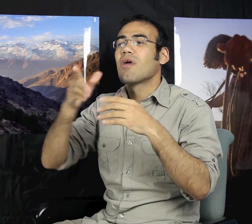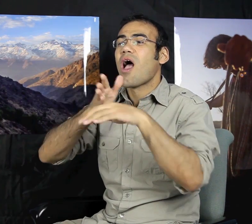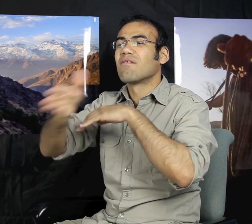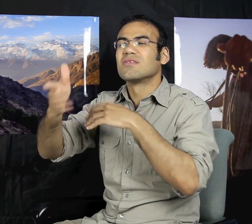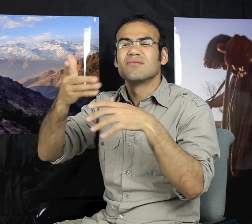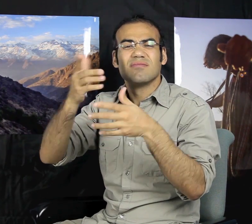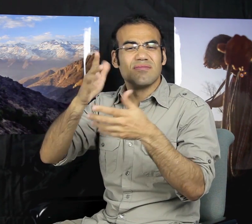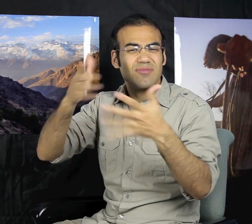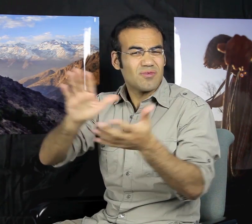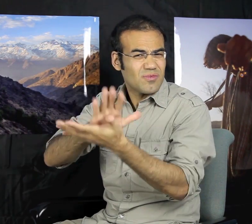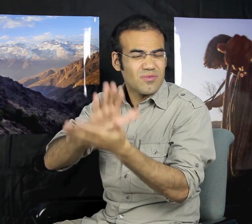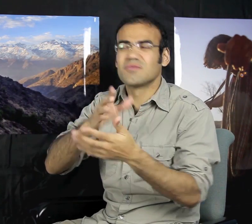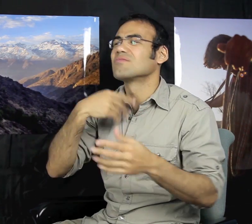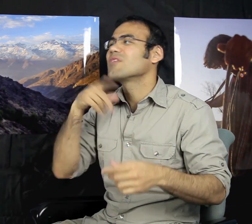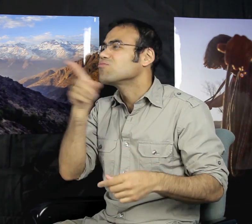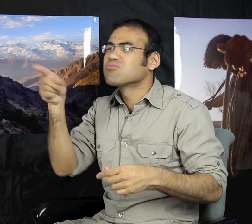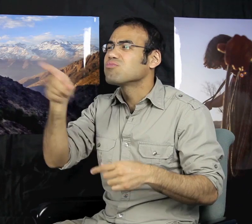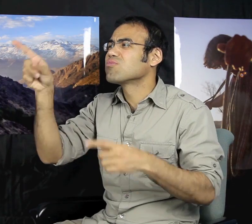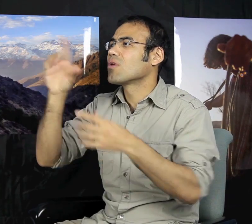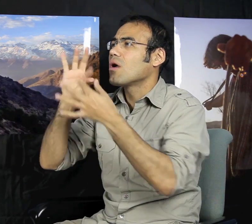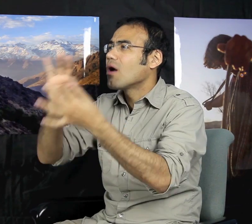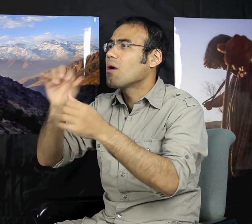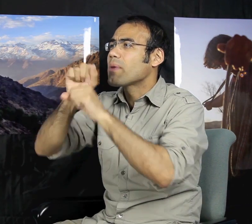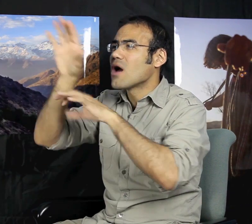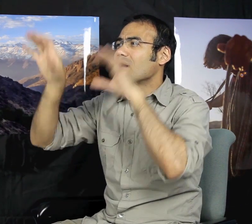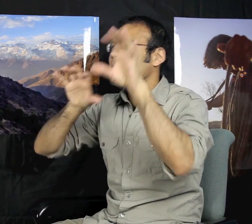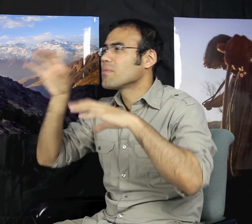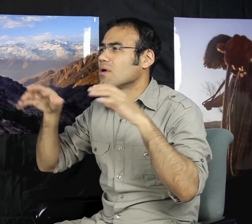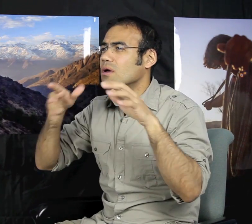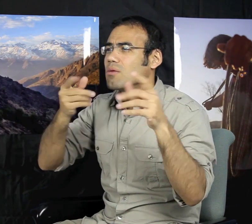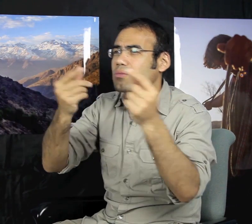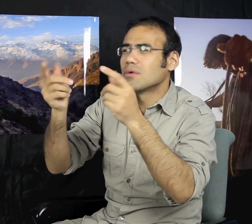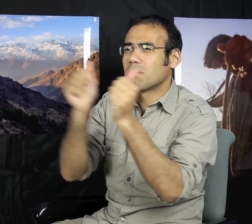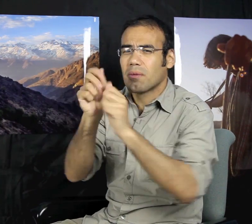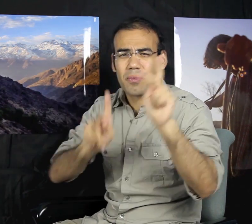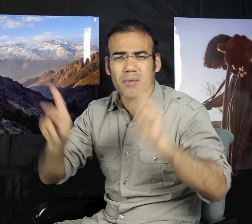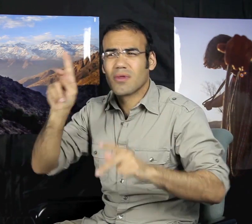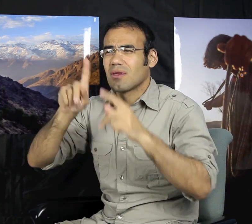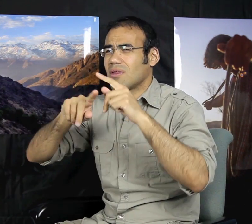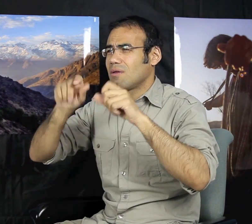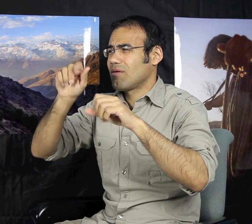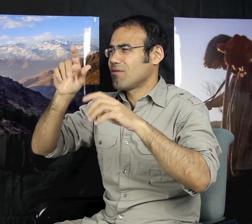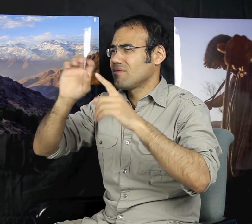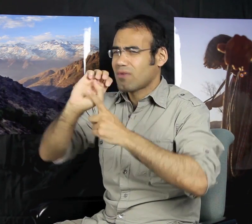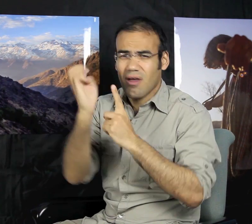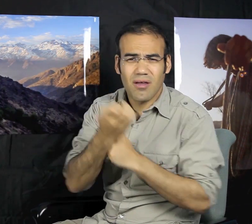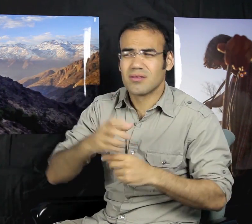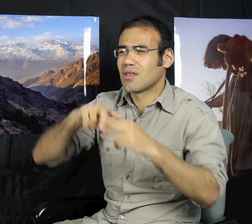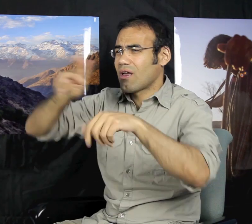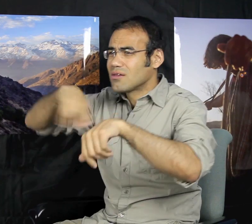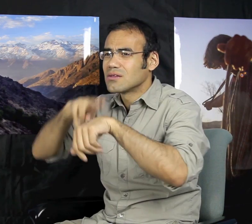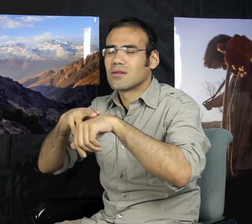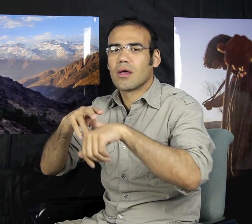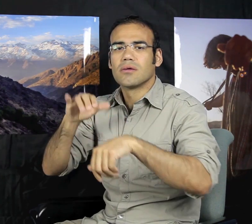After college, I went on a journey and did some mountain climbing and connecting with people, environment, and nature.